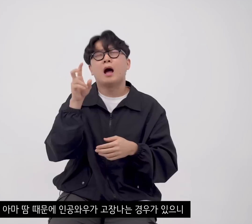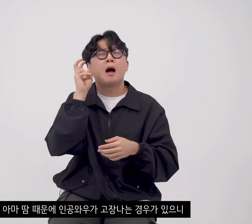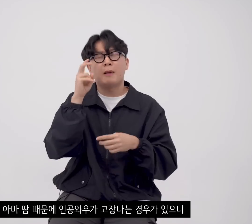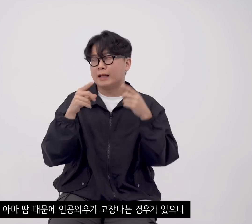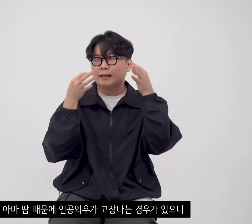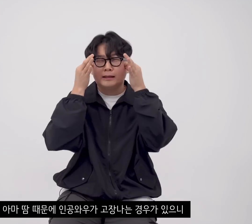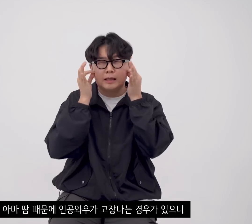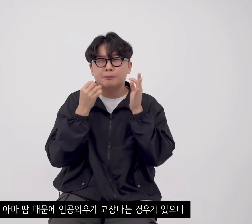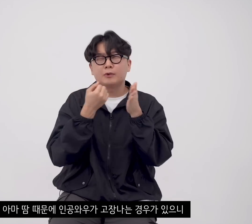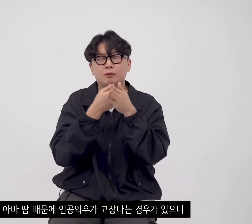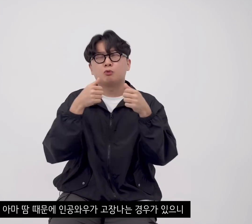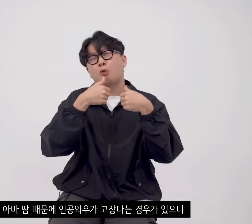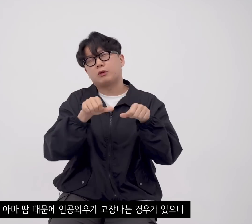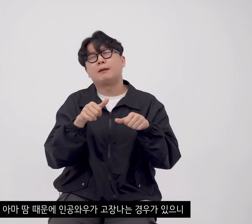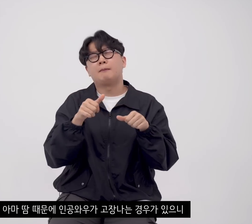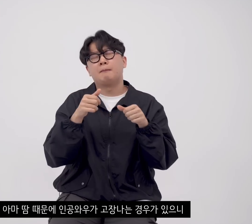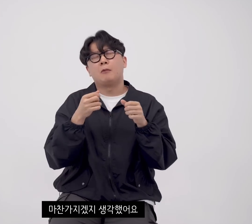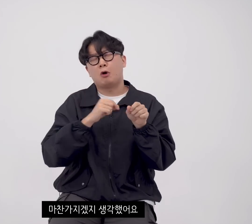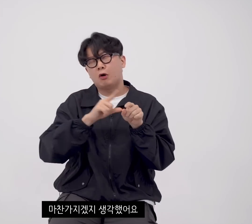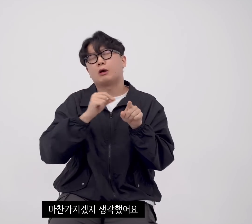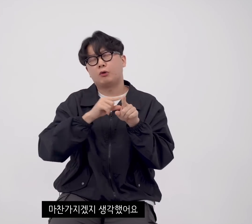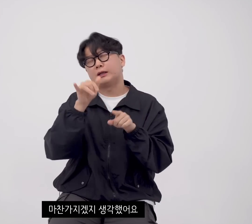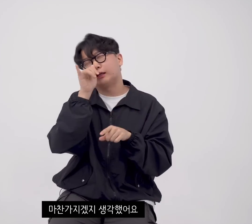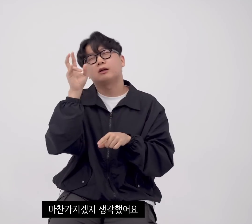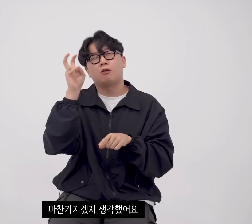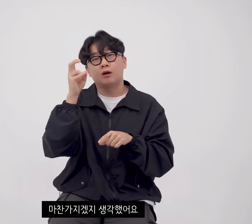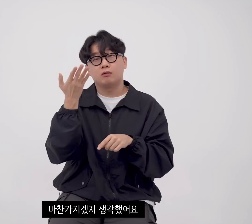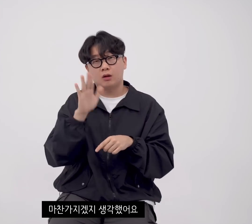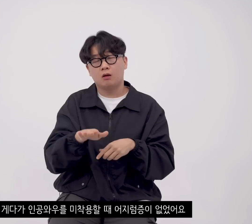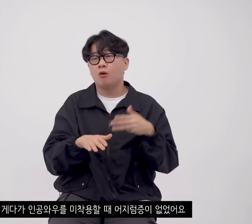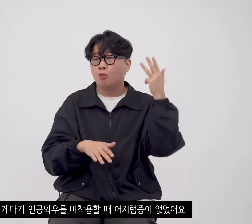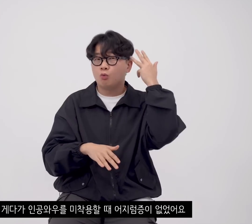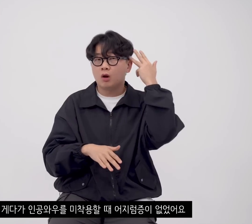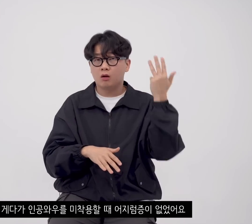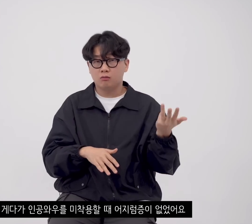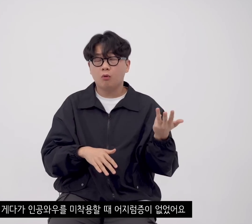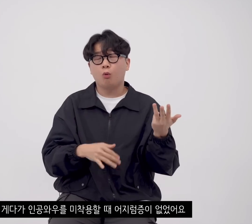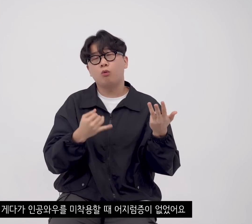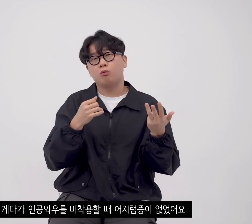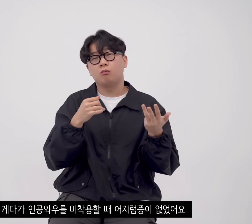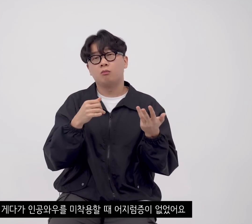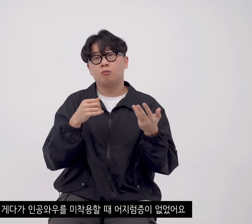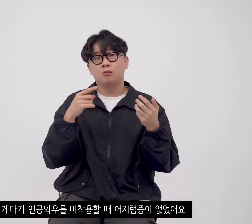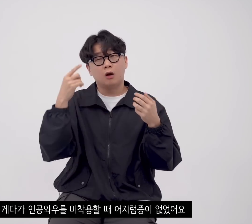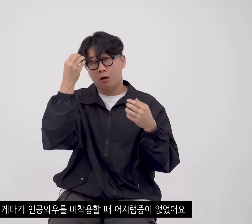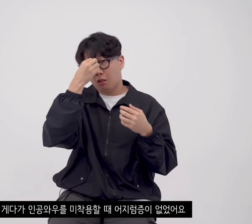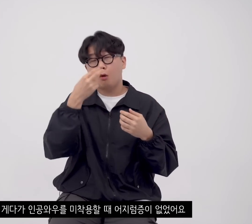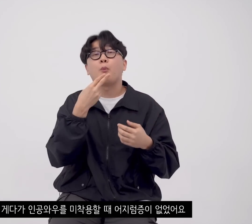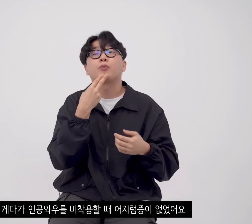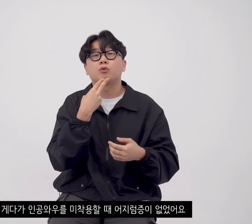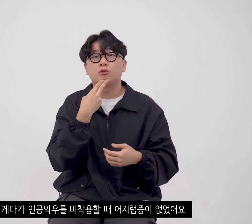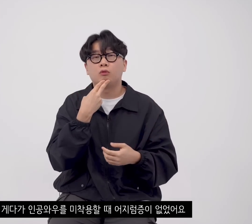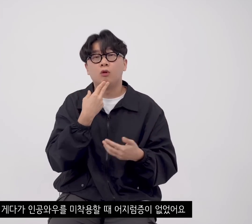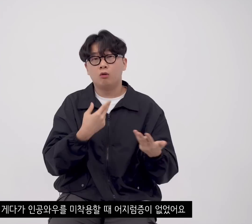be a cochlear implant problem, since there are cases where cochlear implants break down due to sweat, so I didn't have any dizziness when I wasn't